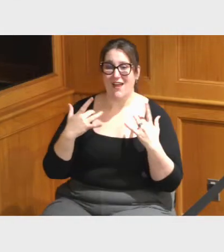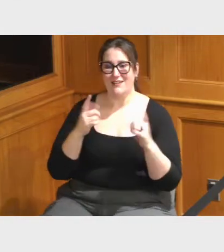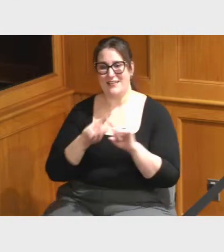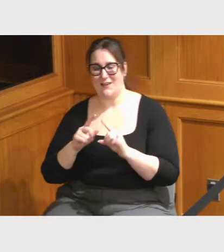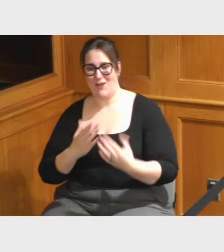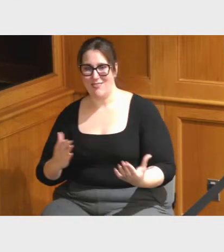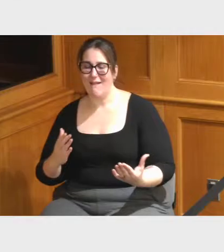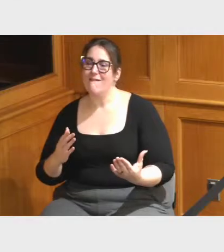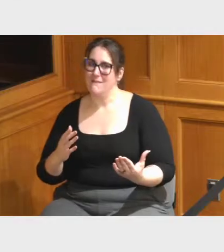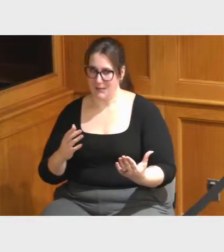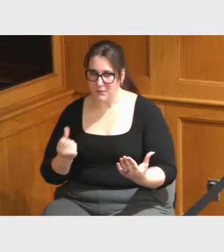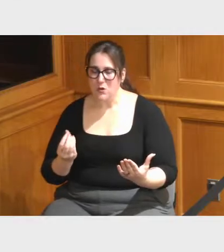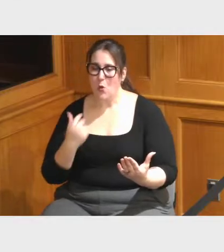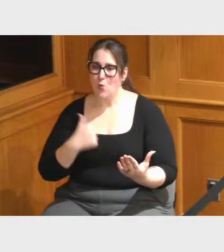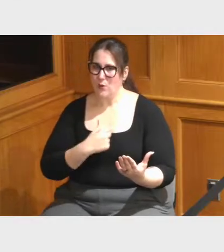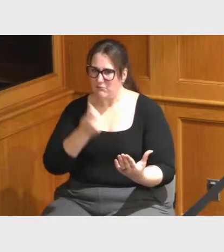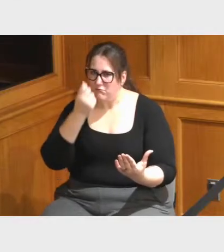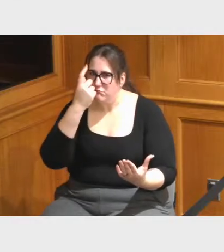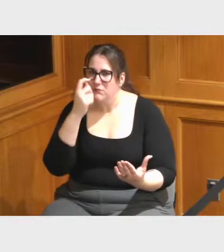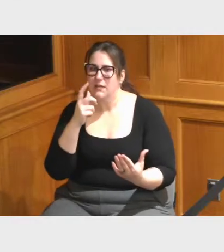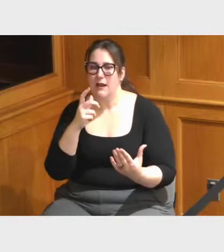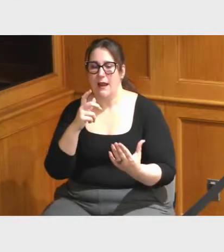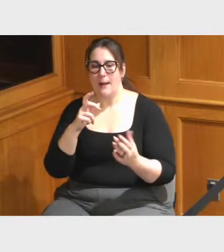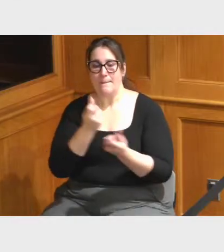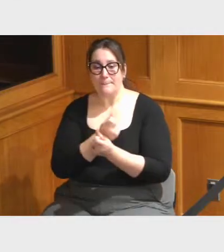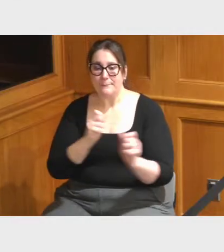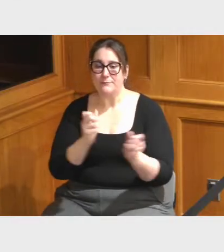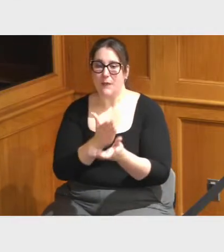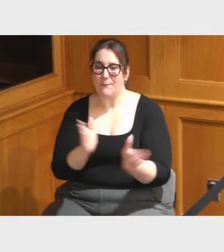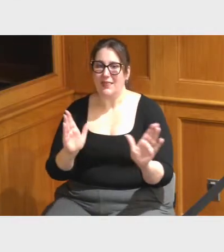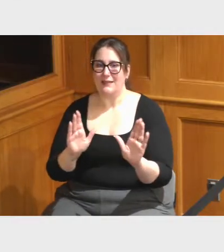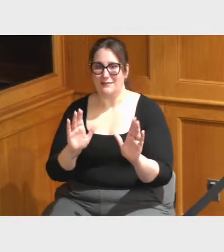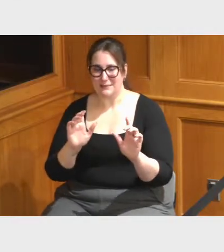and perception component. We understand issues around public safety that have fed into this over